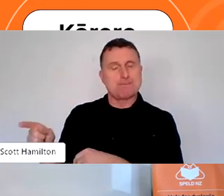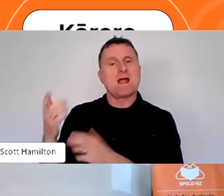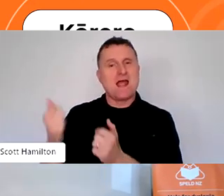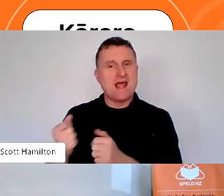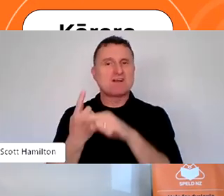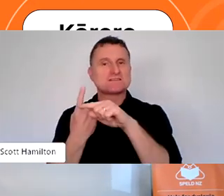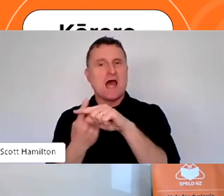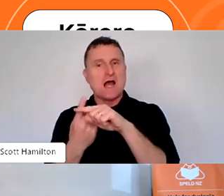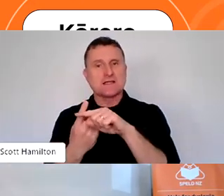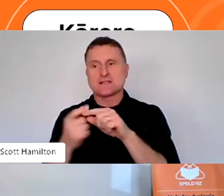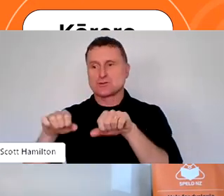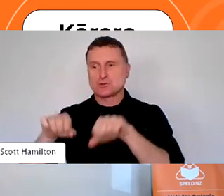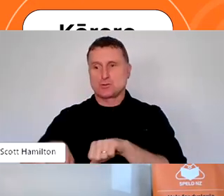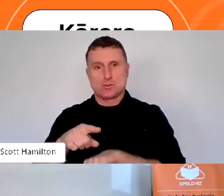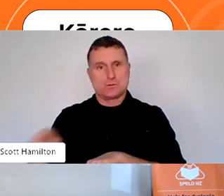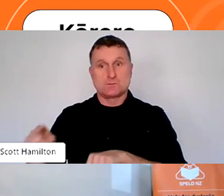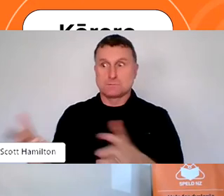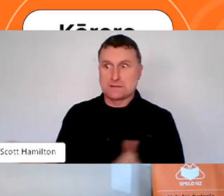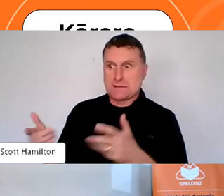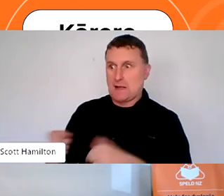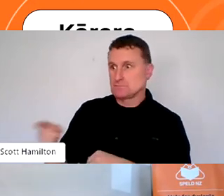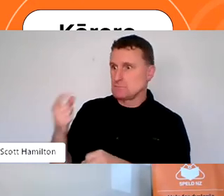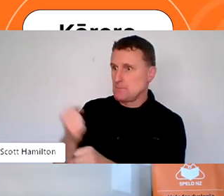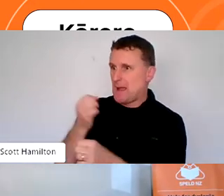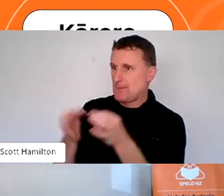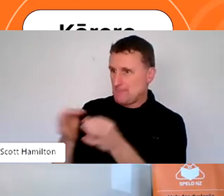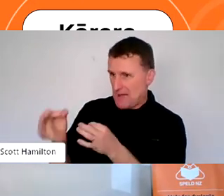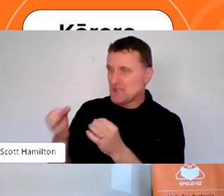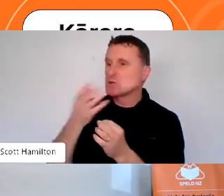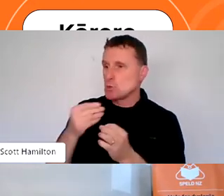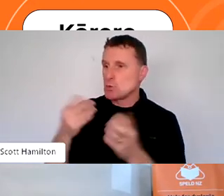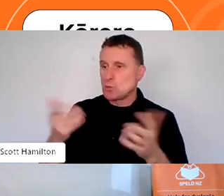plans in place that are inclusive in the classroom, and doing modelling